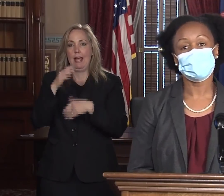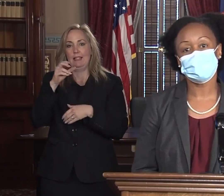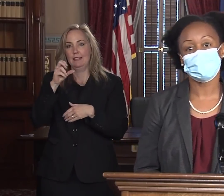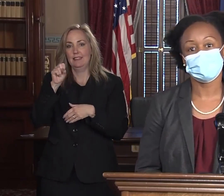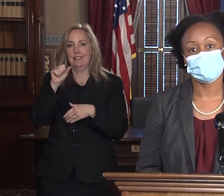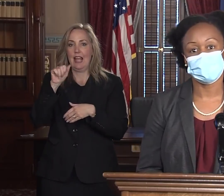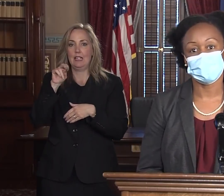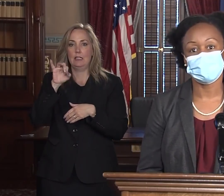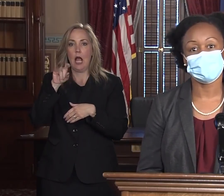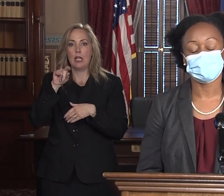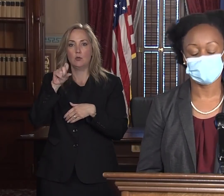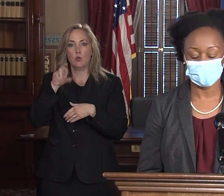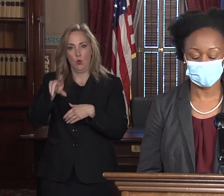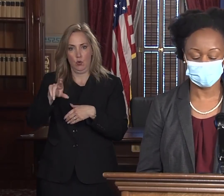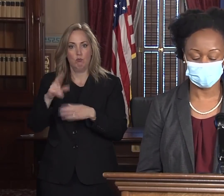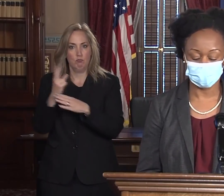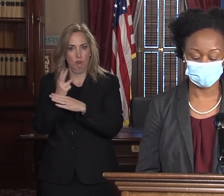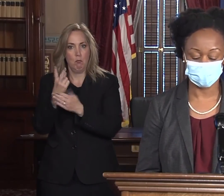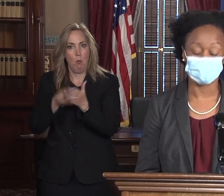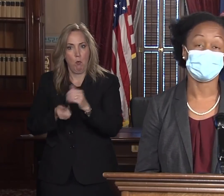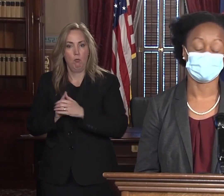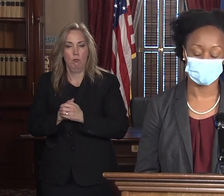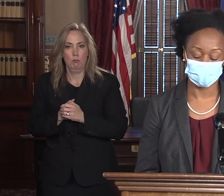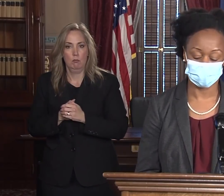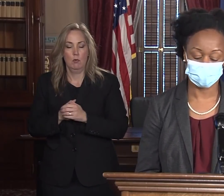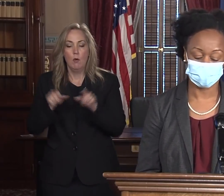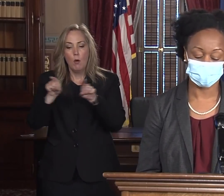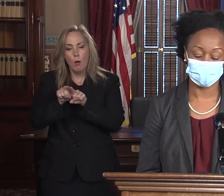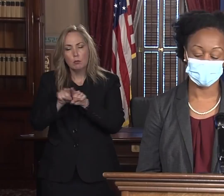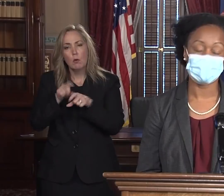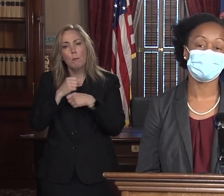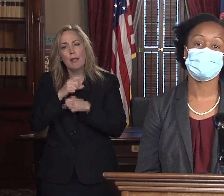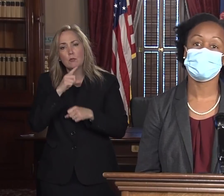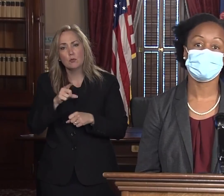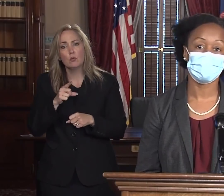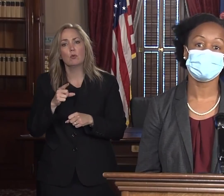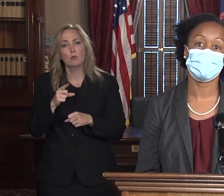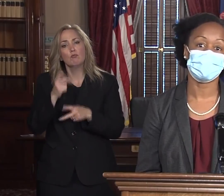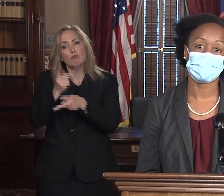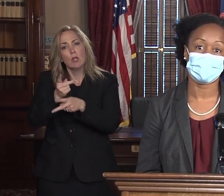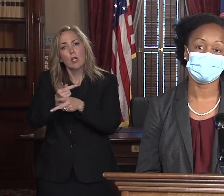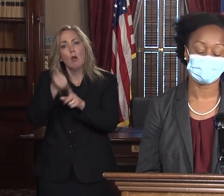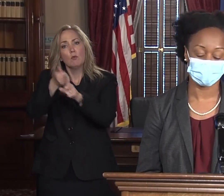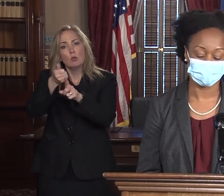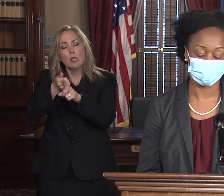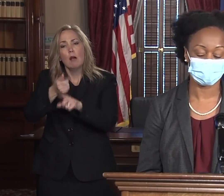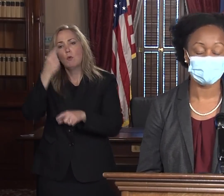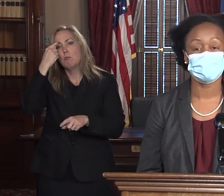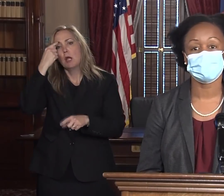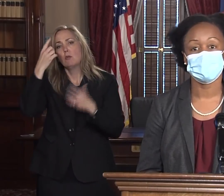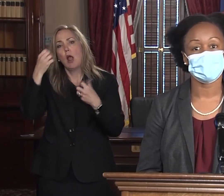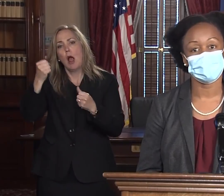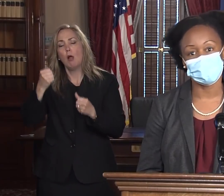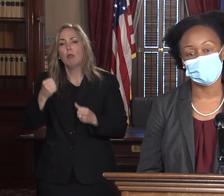USE HAND SANITIZER. GET YOUR FLU SHOT. I ALSO WANT TO MAKE SURE EVERYONE IS TAKING CARE OF THEIR